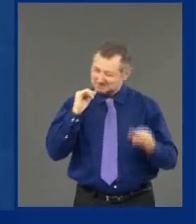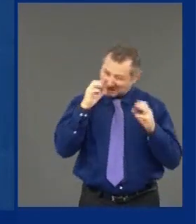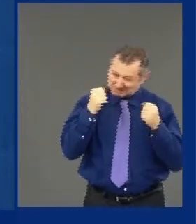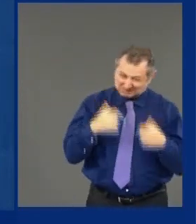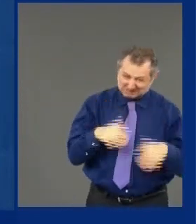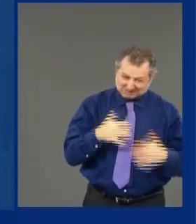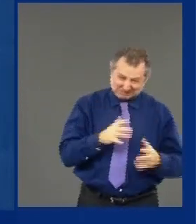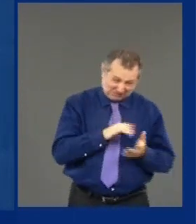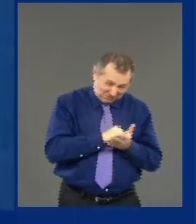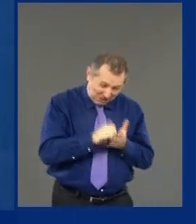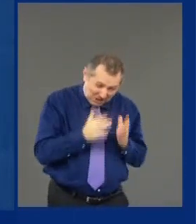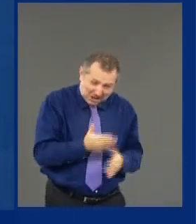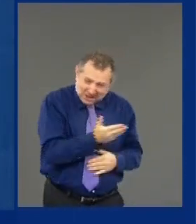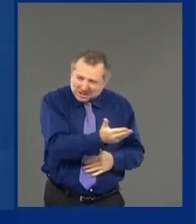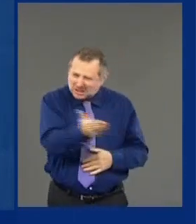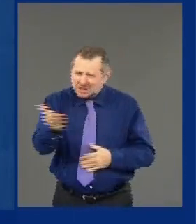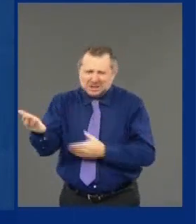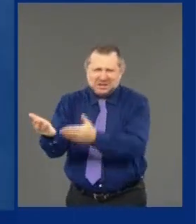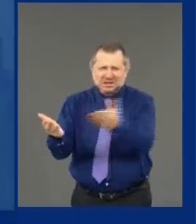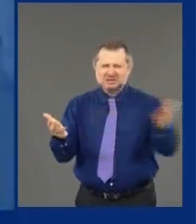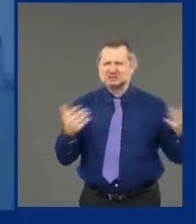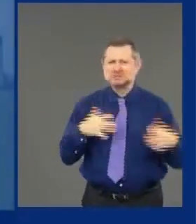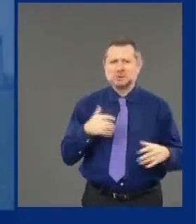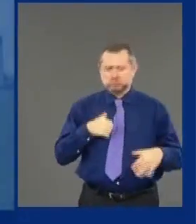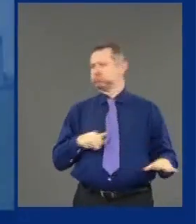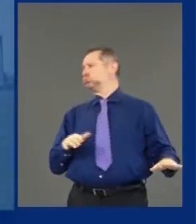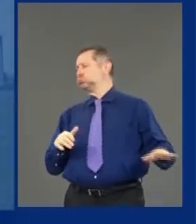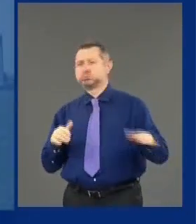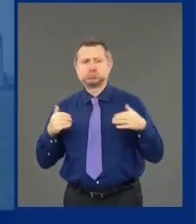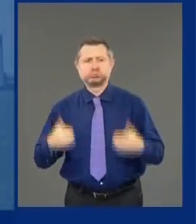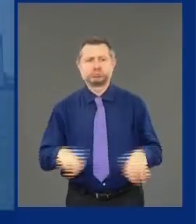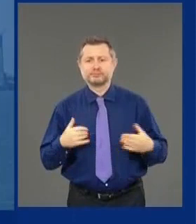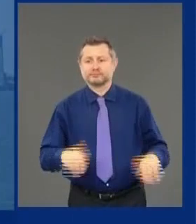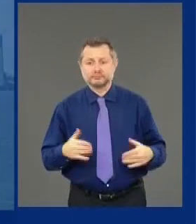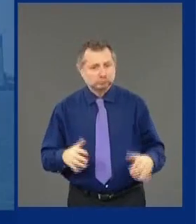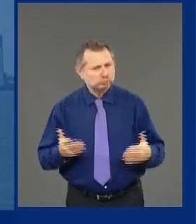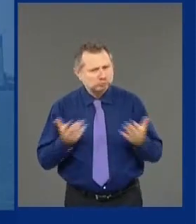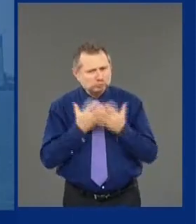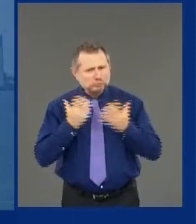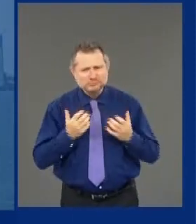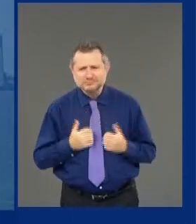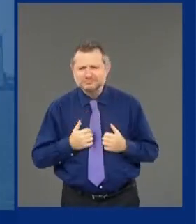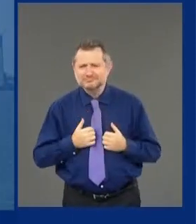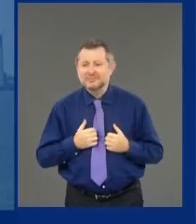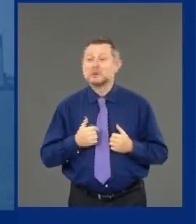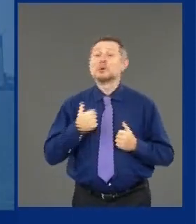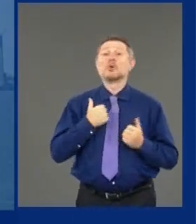IMPOSSIBLE. WE WENT FROM WORK TO BEST INFECTION RATES. ISN'T THAT AMAZING WHAT NEW